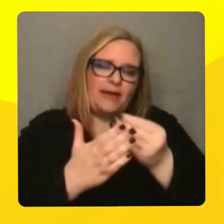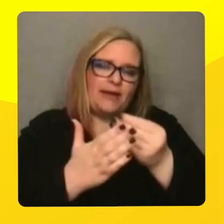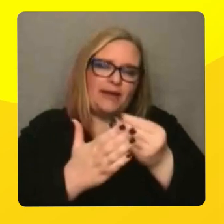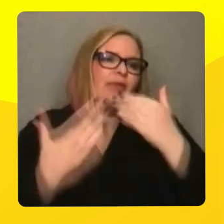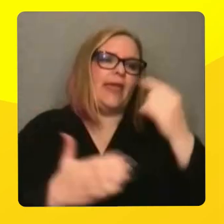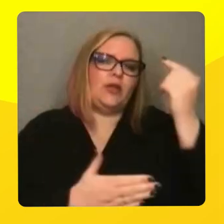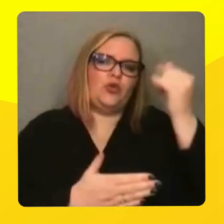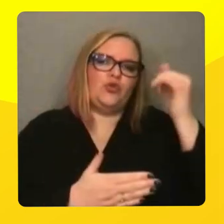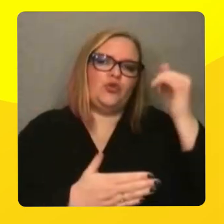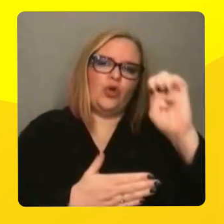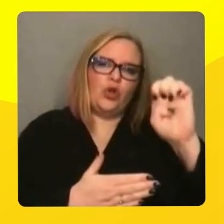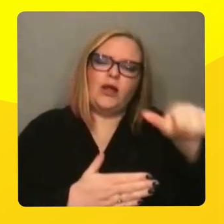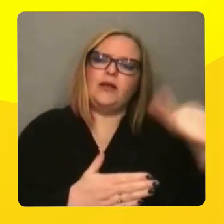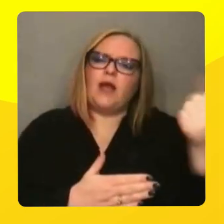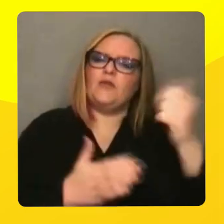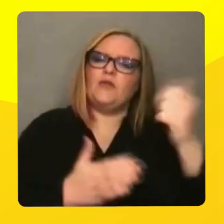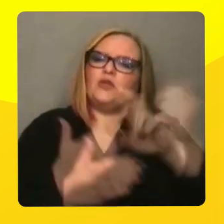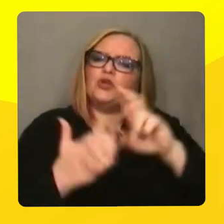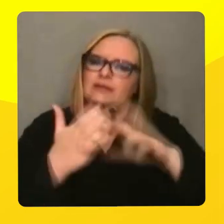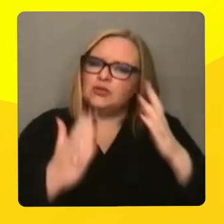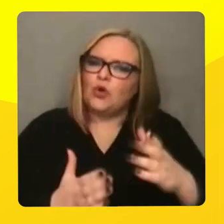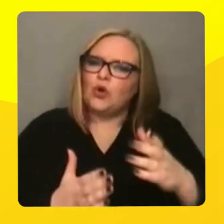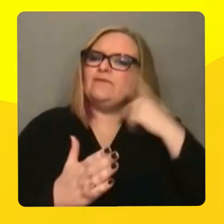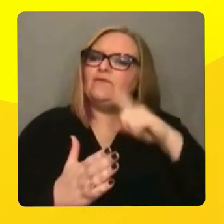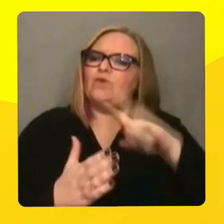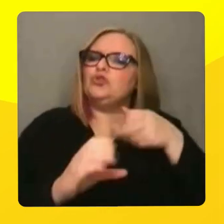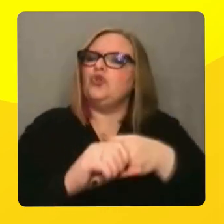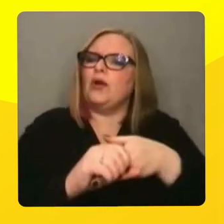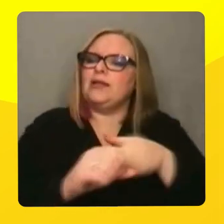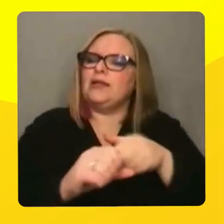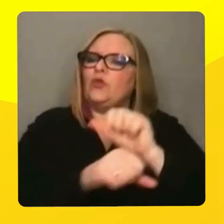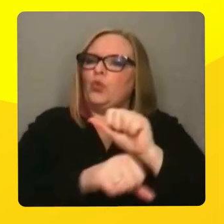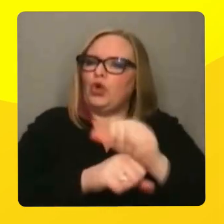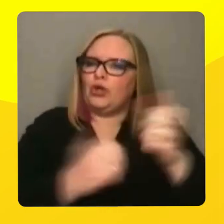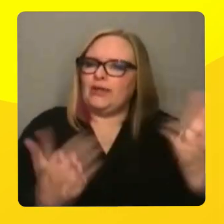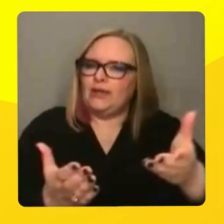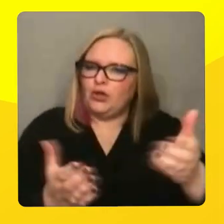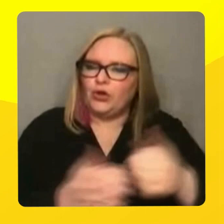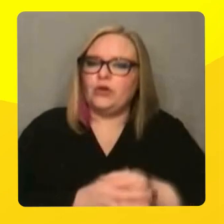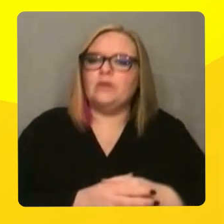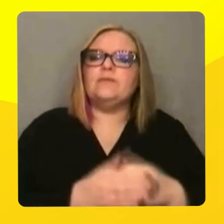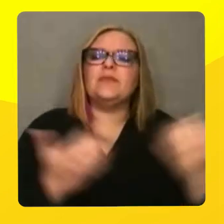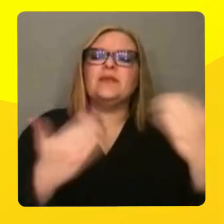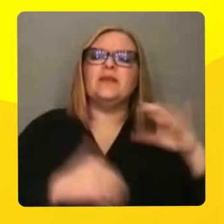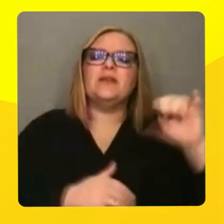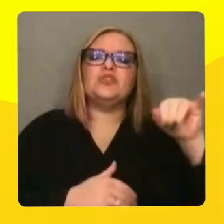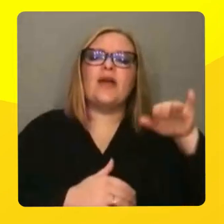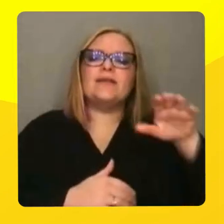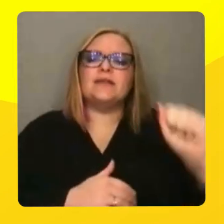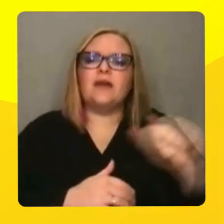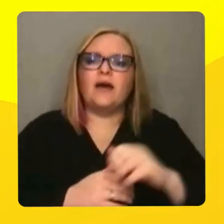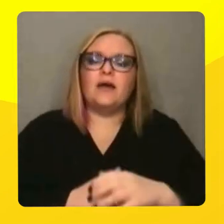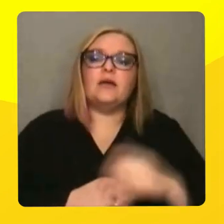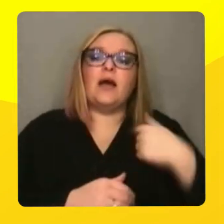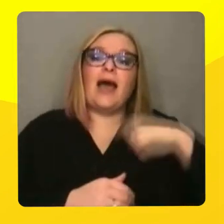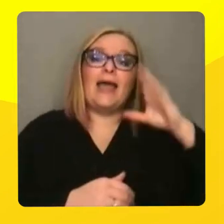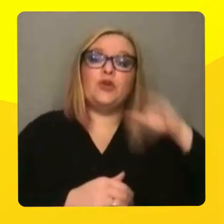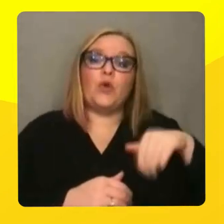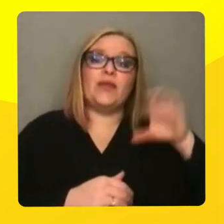ACT signatory for joining in the work here. Moving to you, Jessica, so I know that CSU also